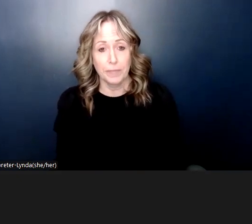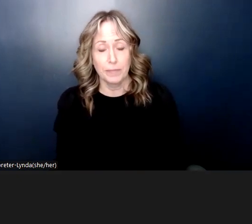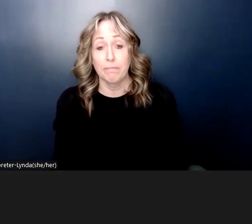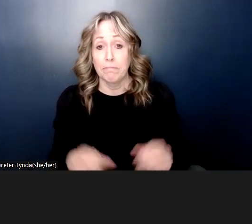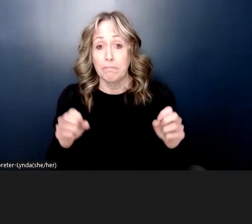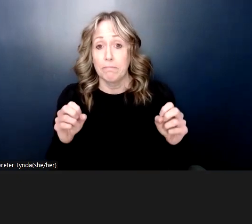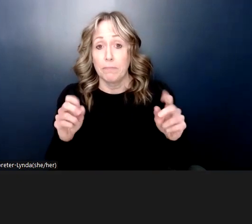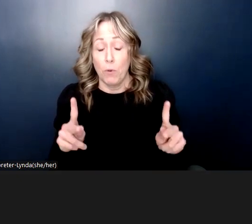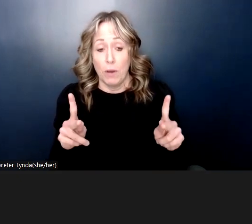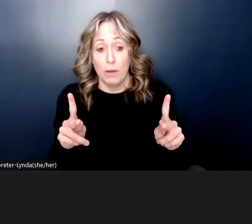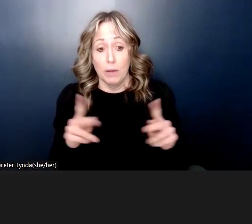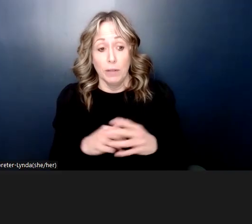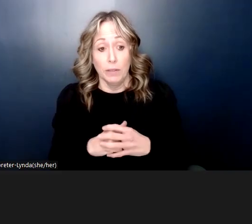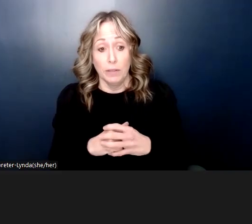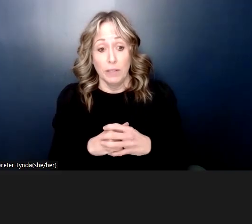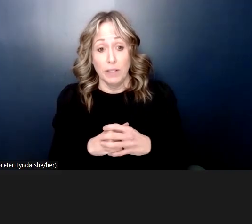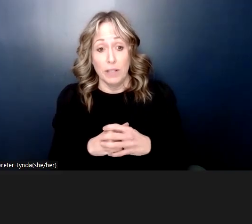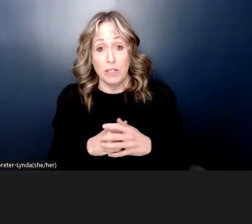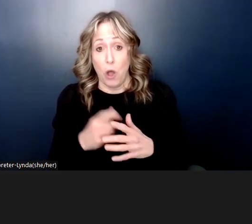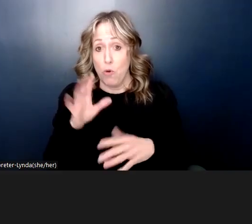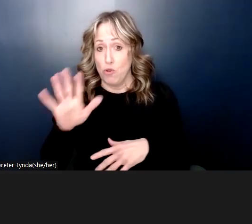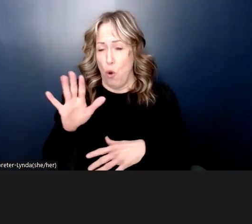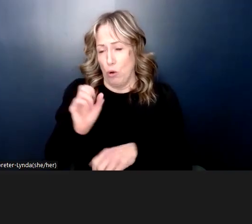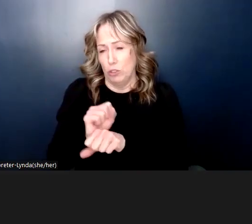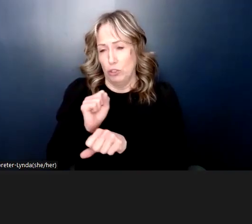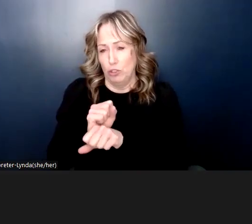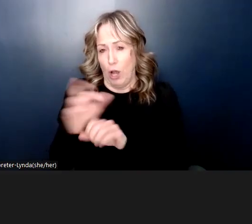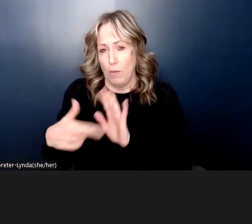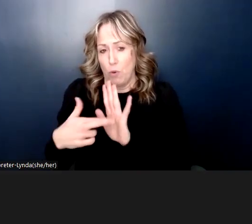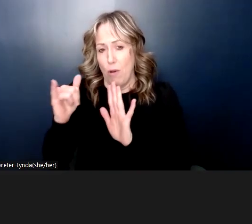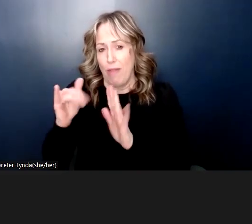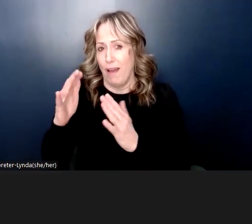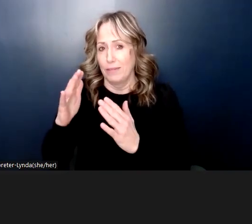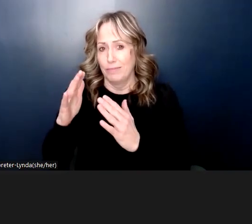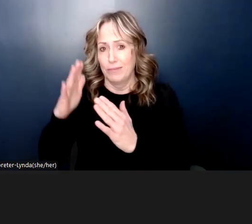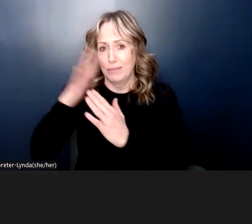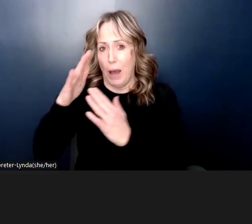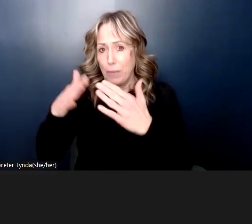So based on your job role which is up in the top corner here we have the accounts payable John.